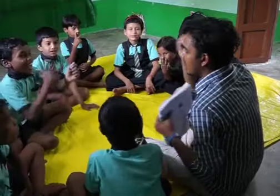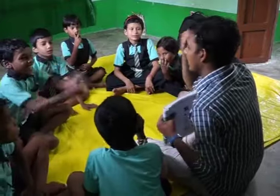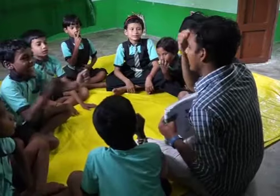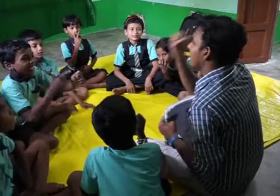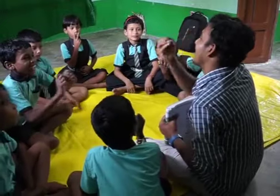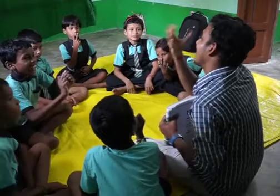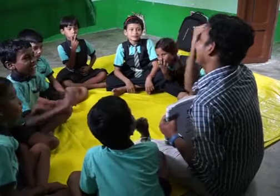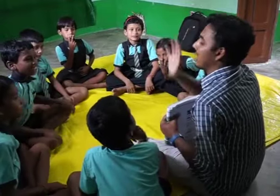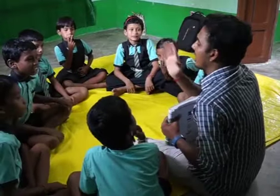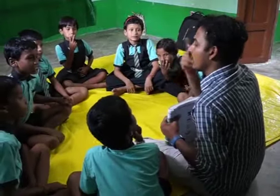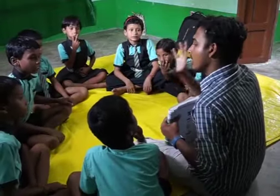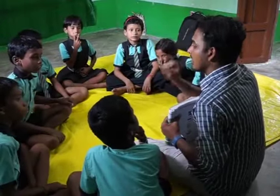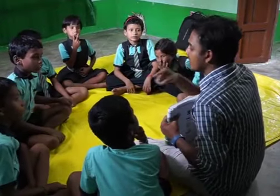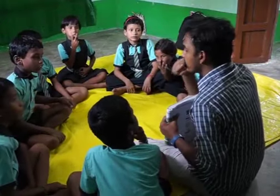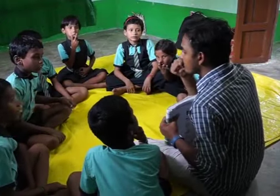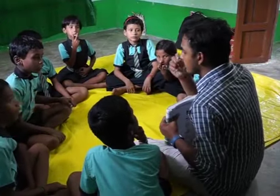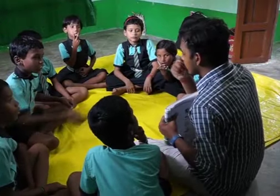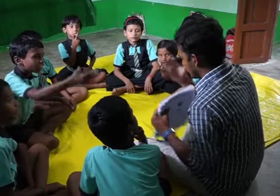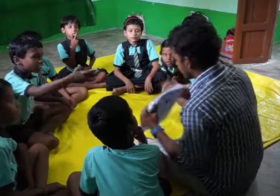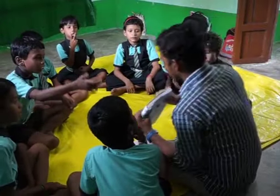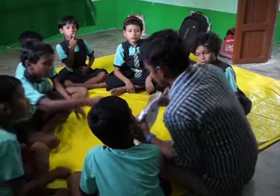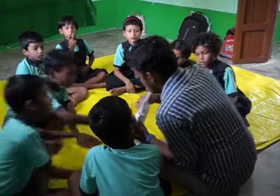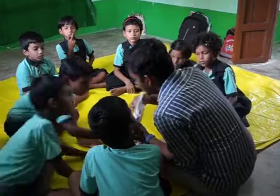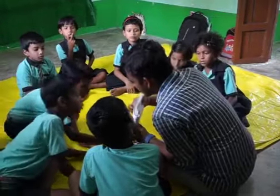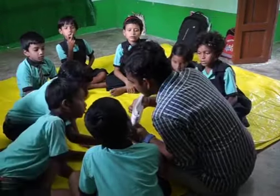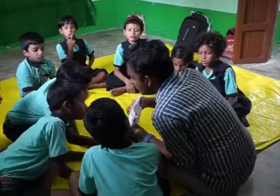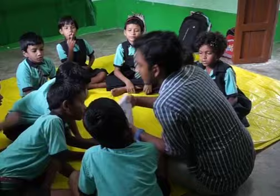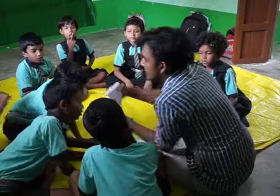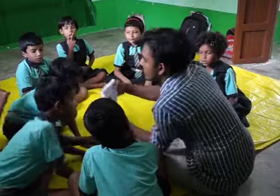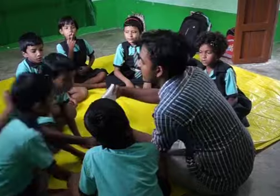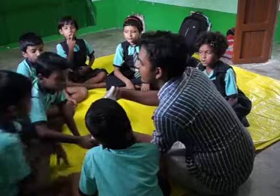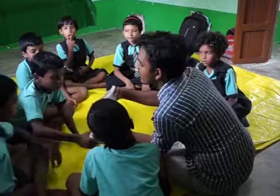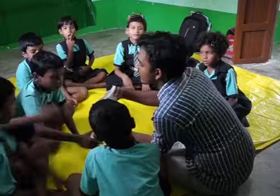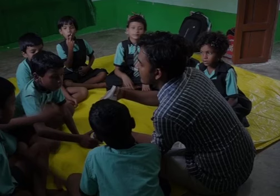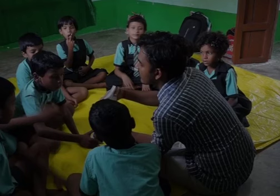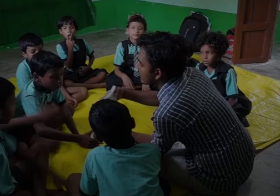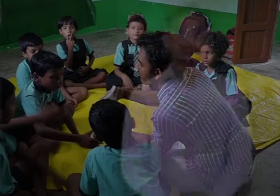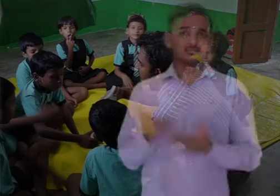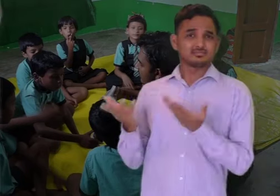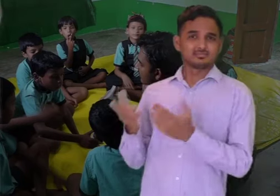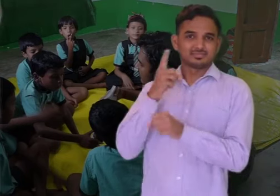hold on you saw how this activity has inbuilt concepts of science